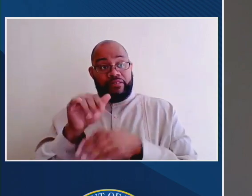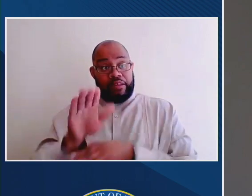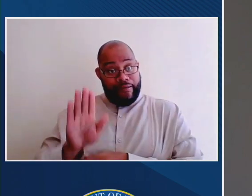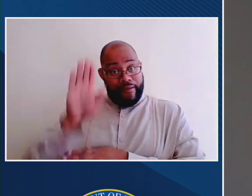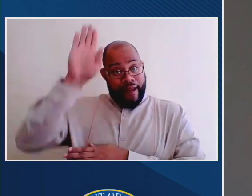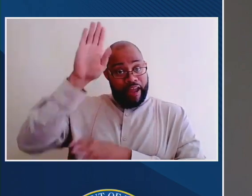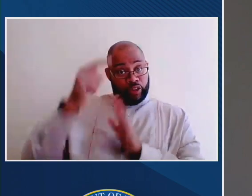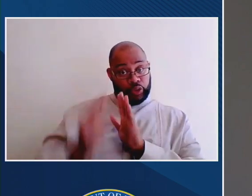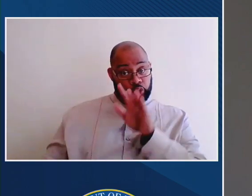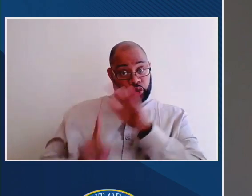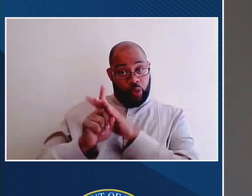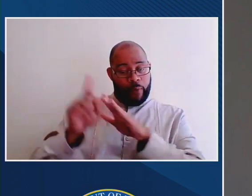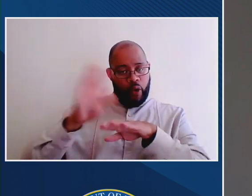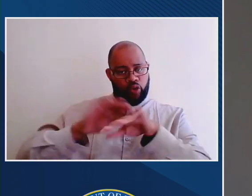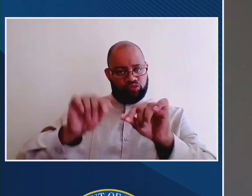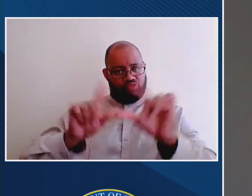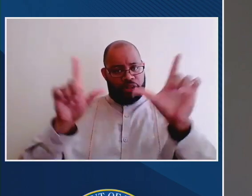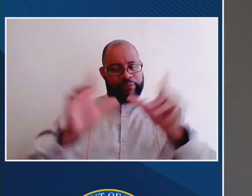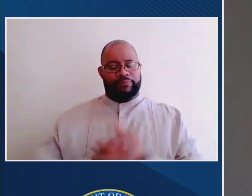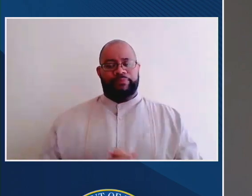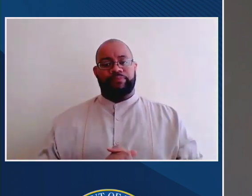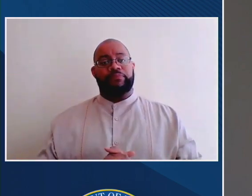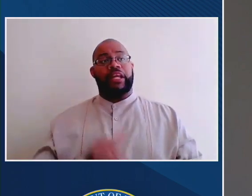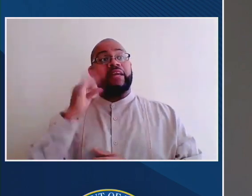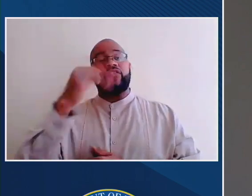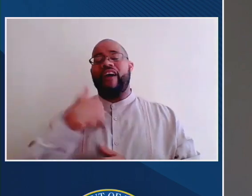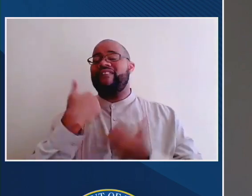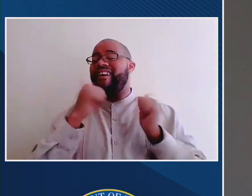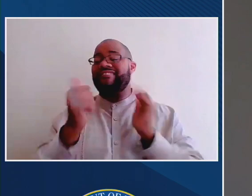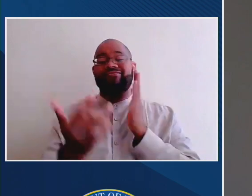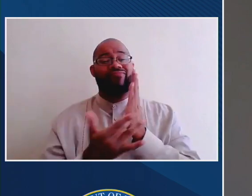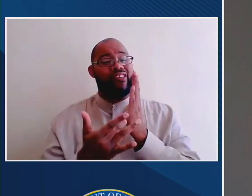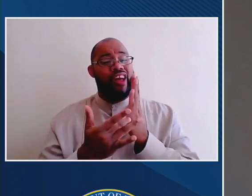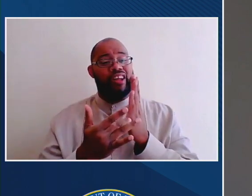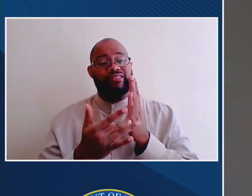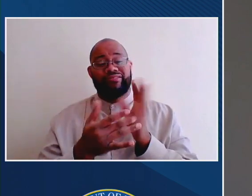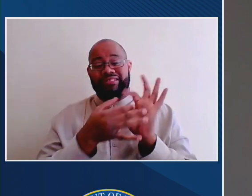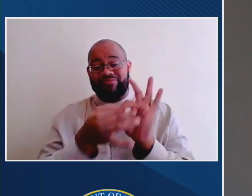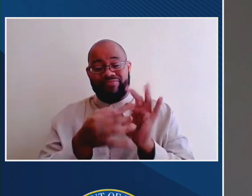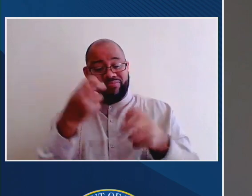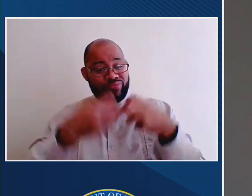screen. Should you have any technology related questions today during our